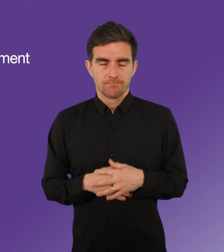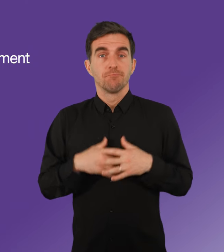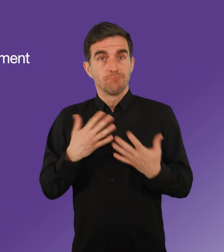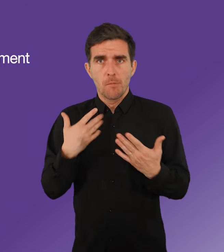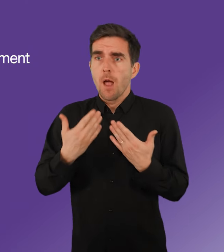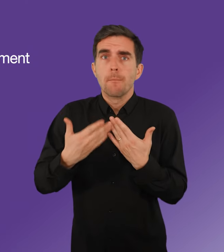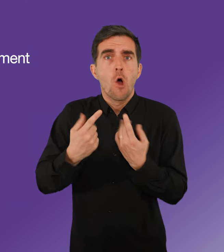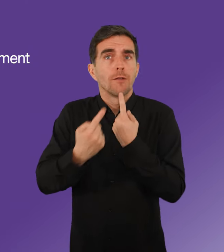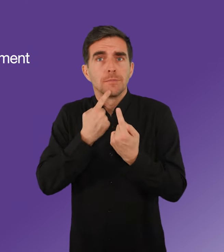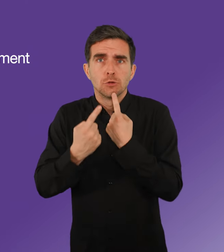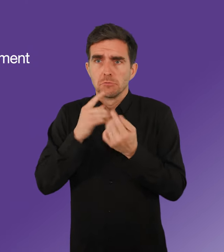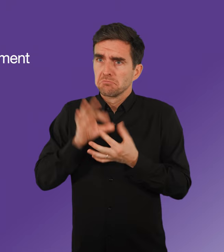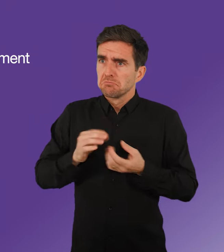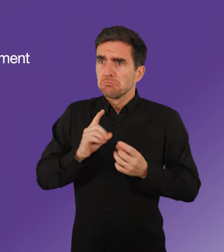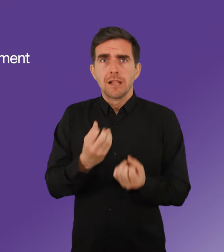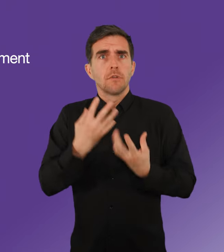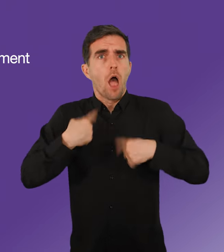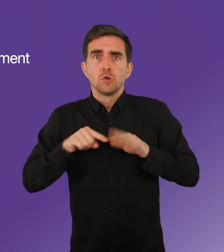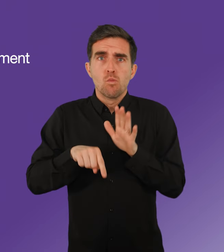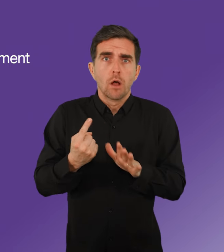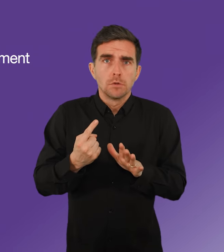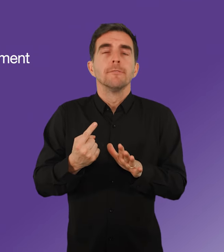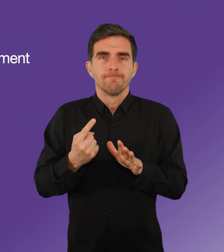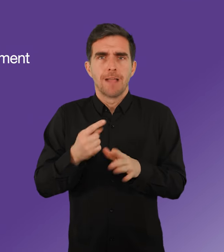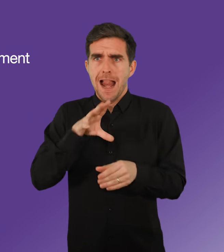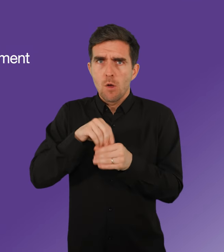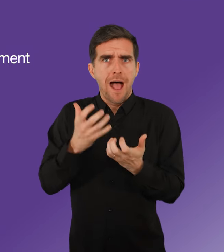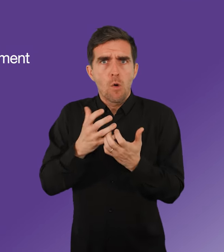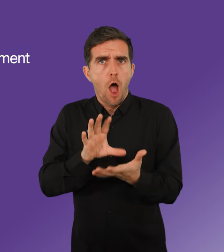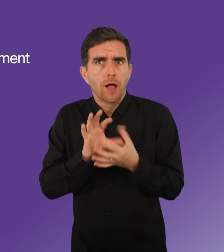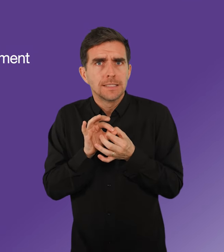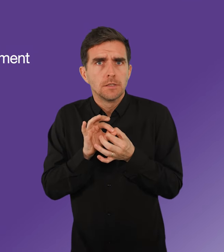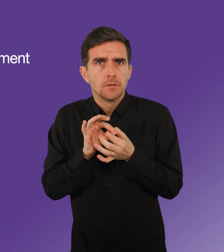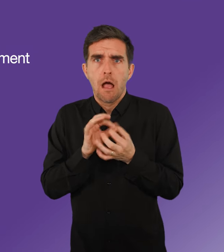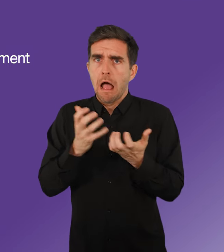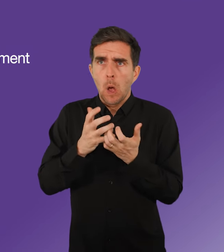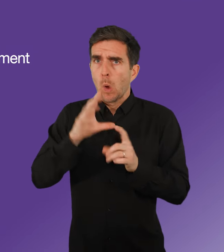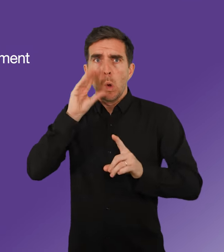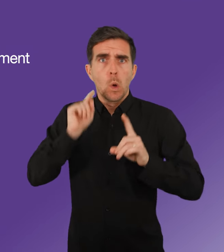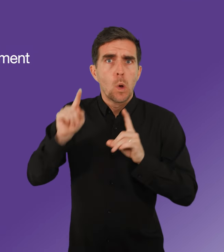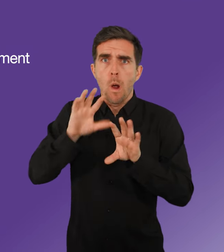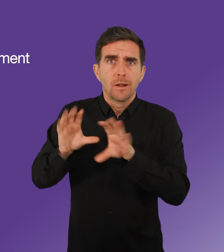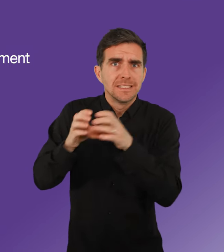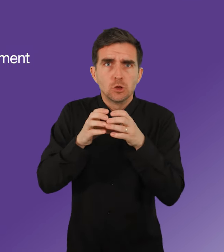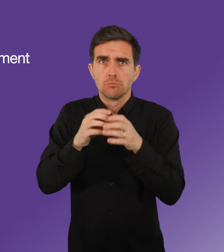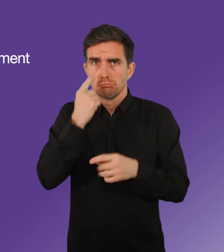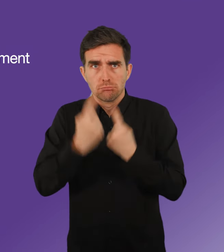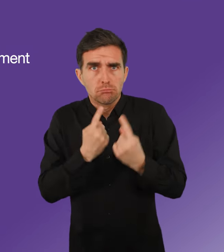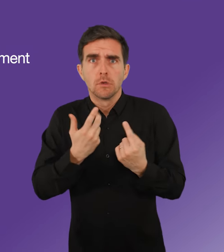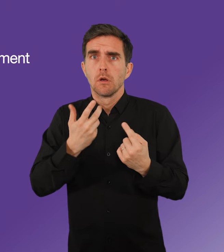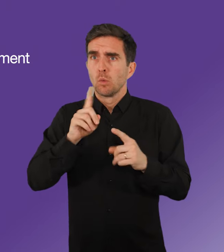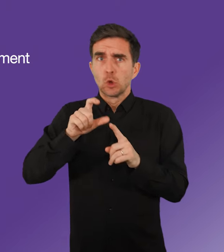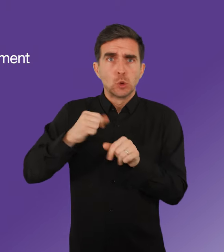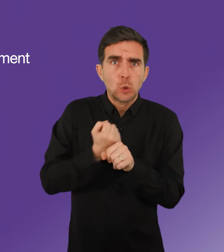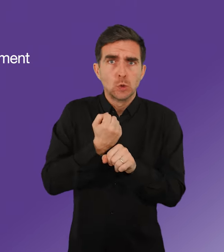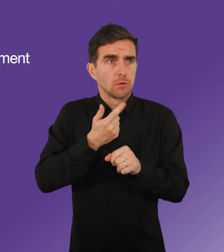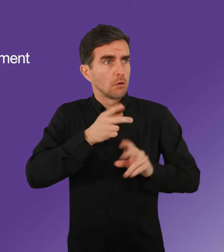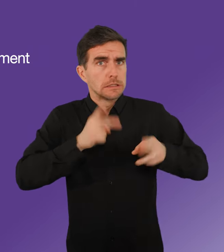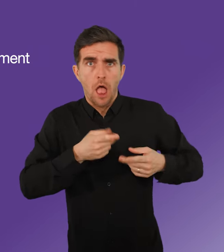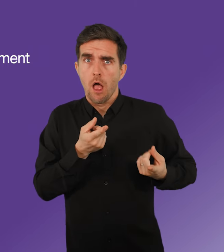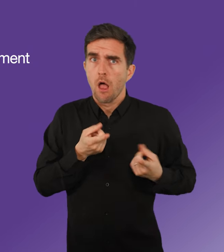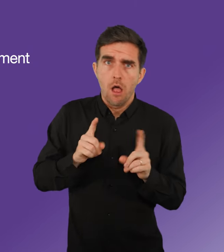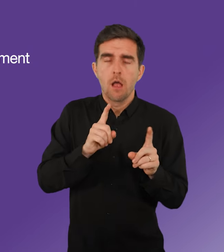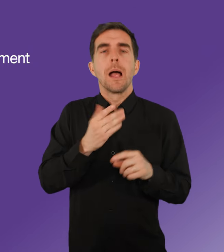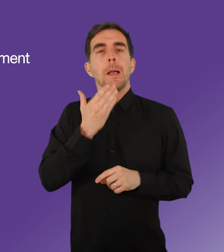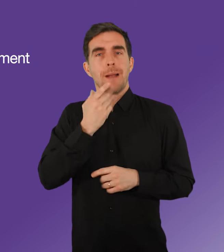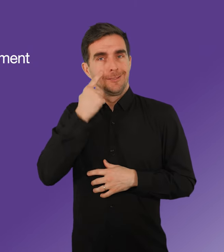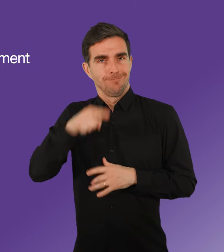For more information about Tell Us Once, including contact details, how to tell organisations yourself and about what to do when someone dies,